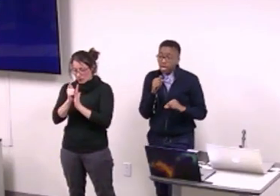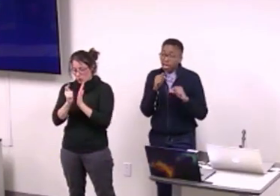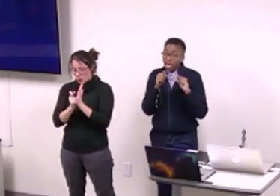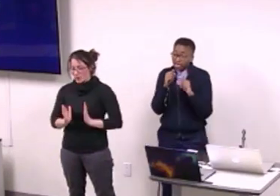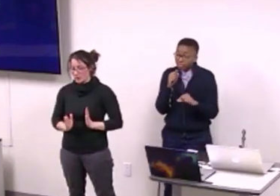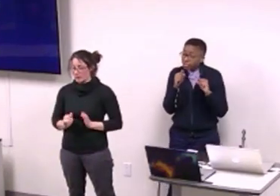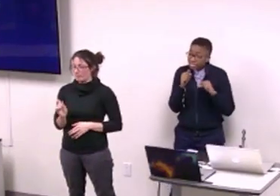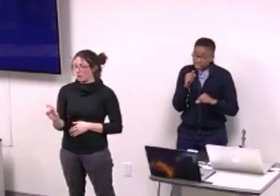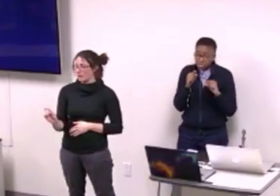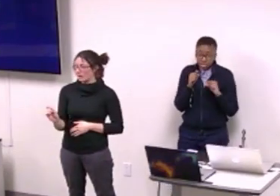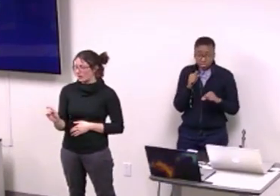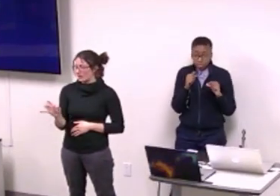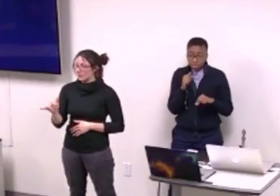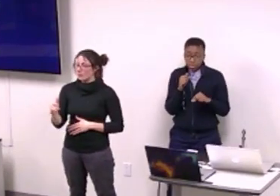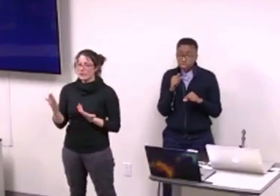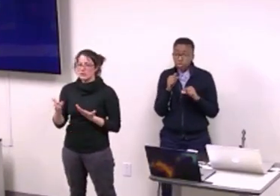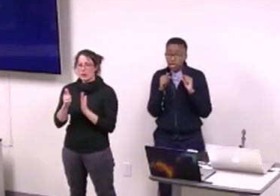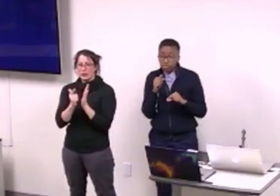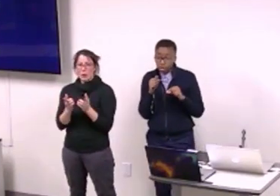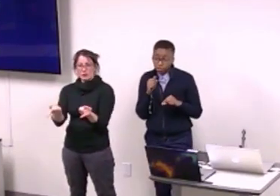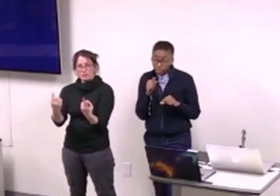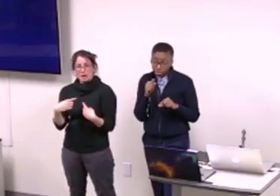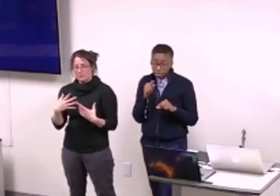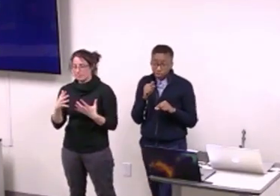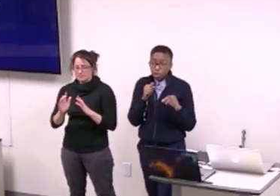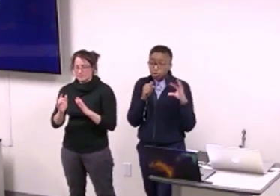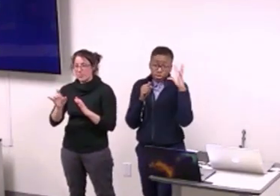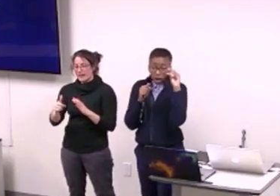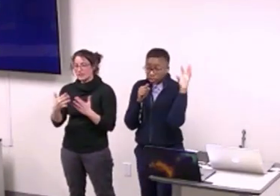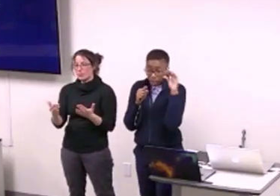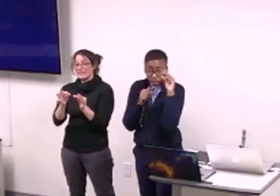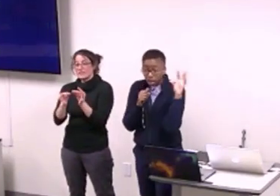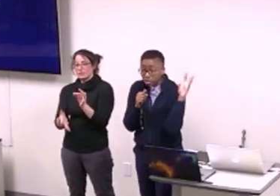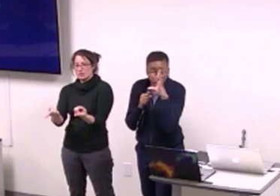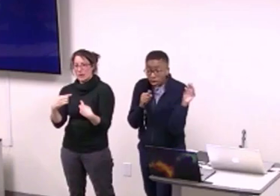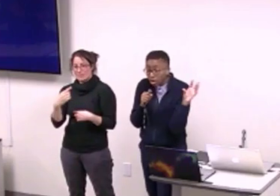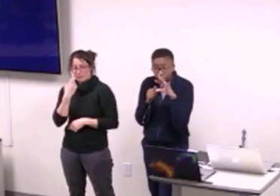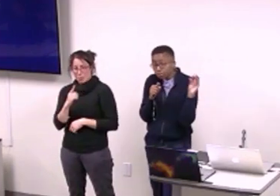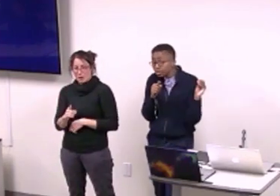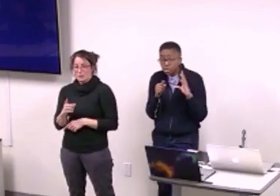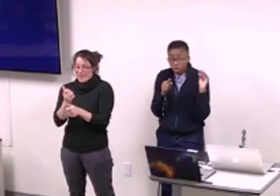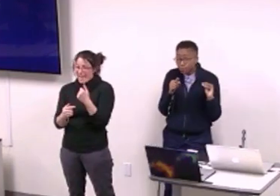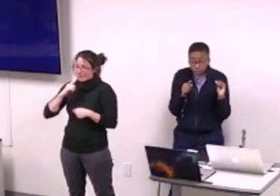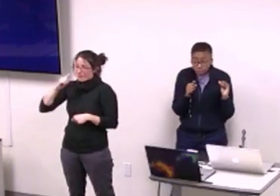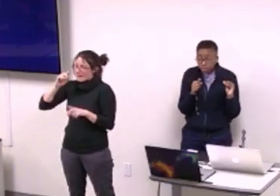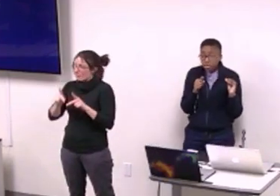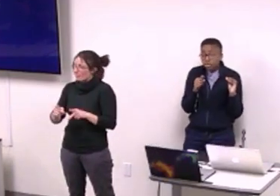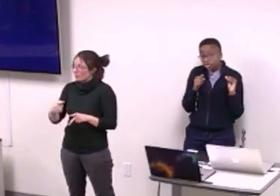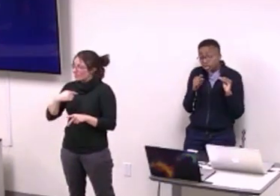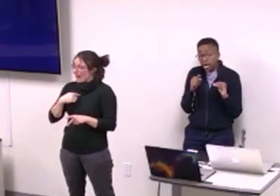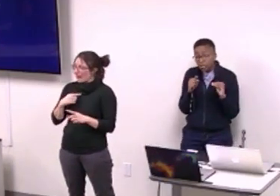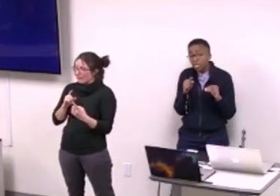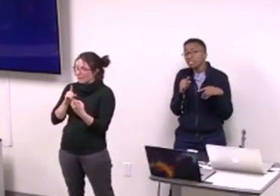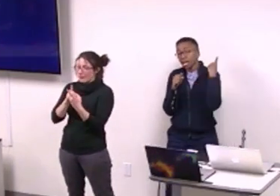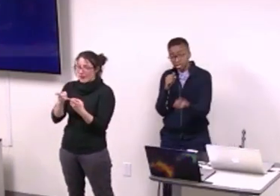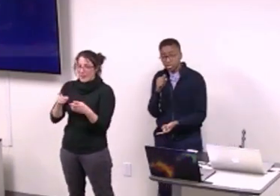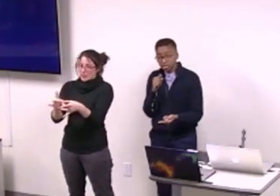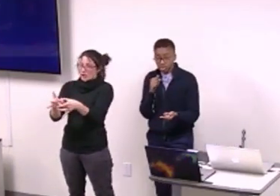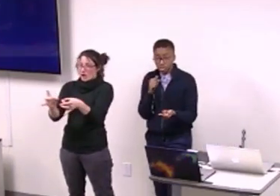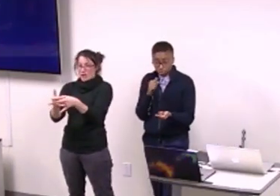Every single deaf person who I've worked with who's talked, talked, talked, talked, talked through the interpreter to the cops. Has gotten themselves in trouble.